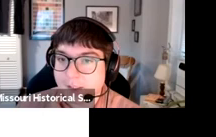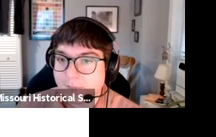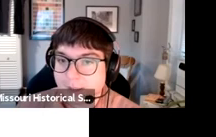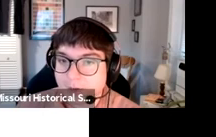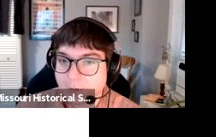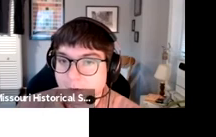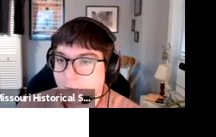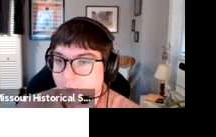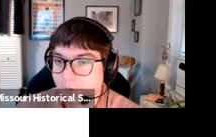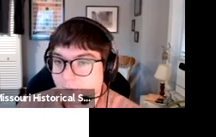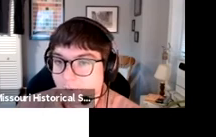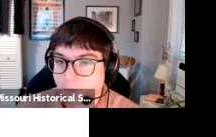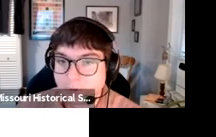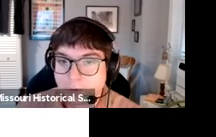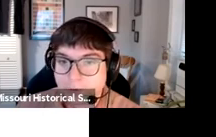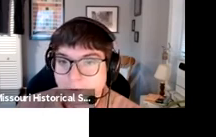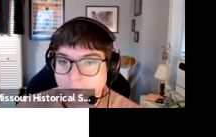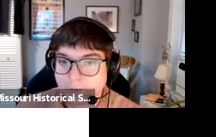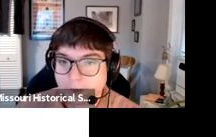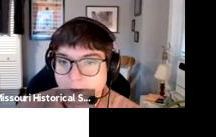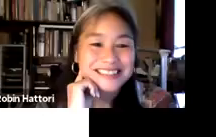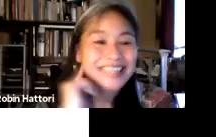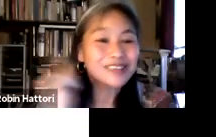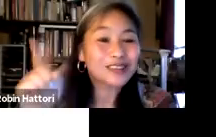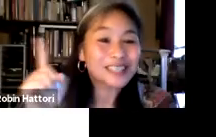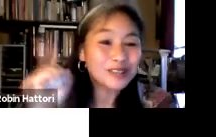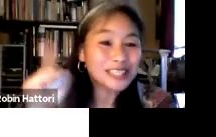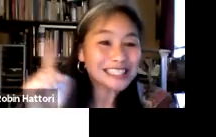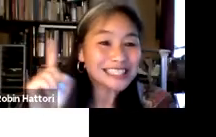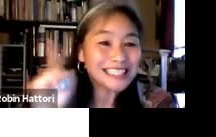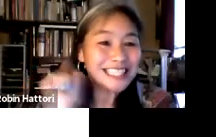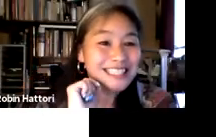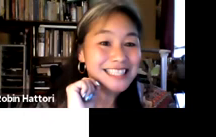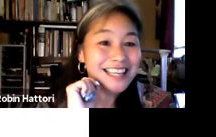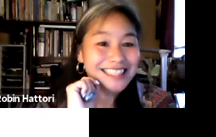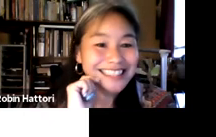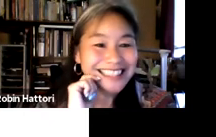fold. So I quite like that. One of the things I put on this page